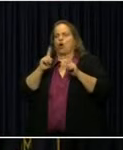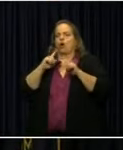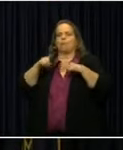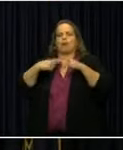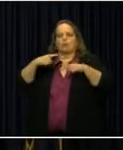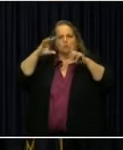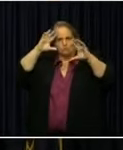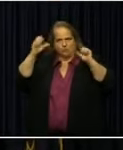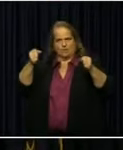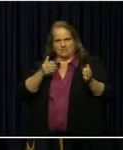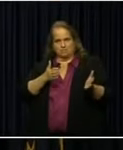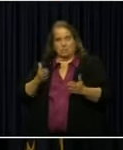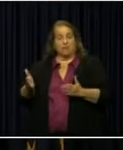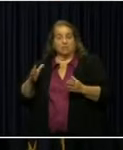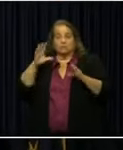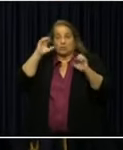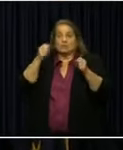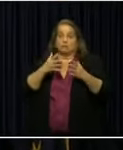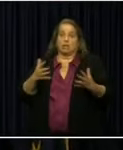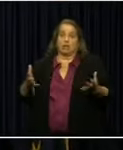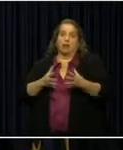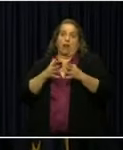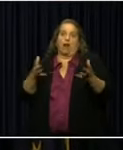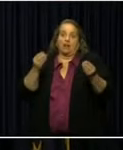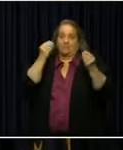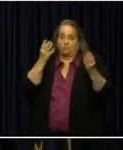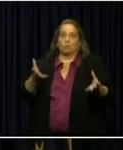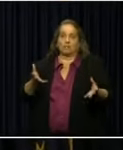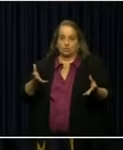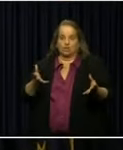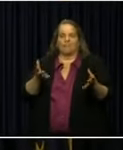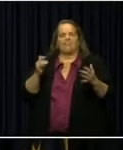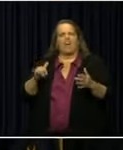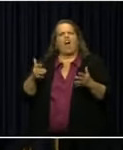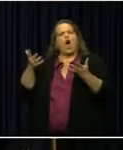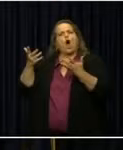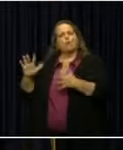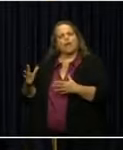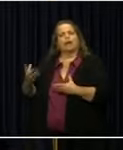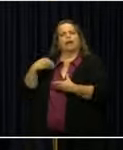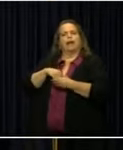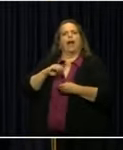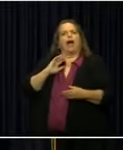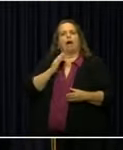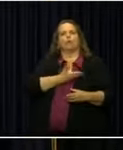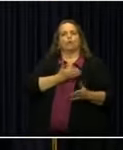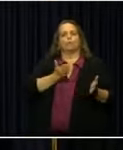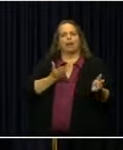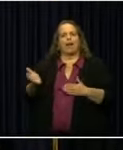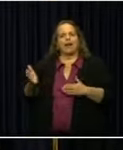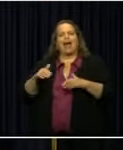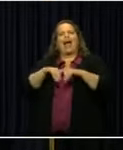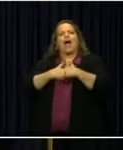ITSELF IS A PUBLIC HEALTH DOCUMENT WHEN WE LOOK AT IT. AND I DON'T KNOW WHAT THE